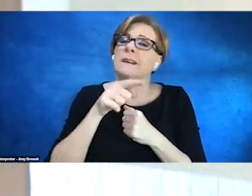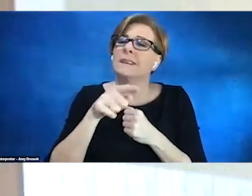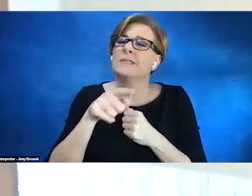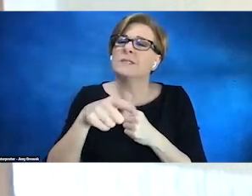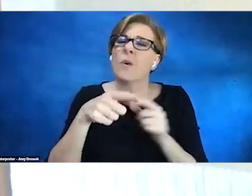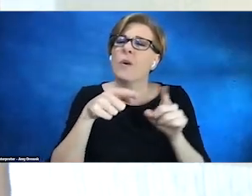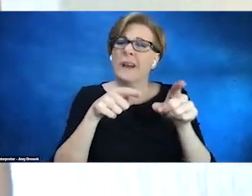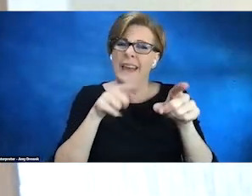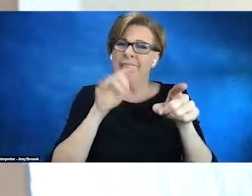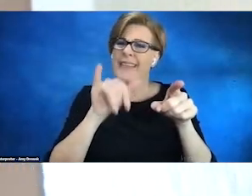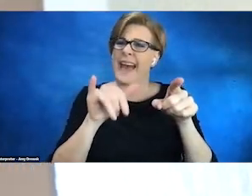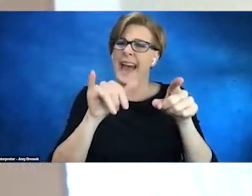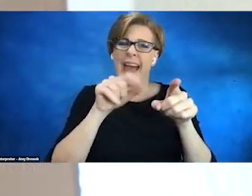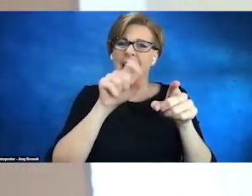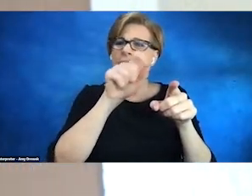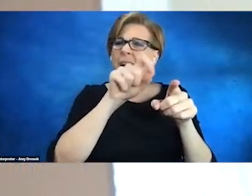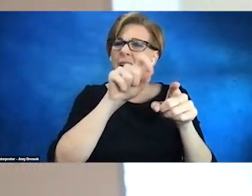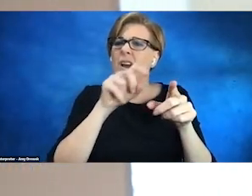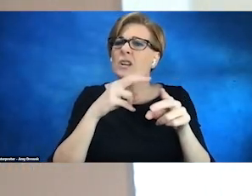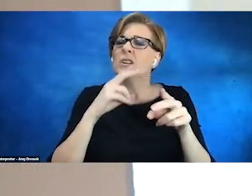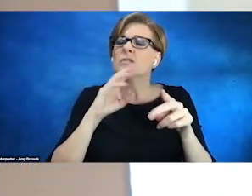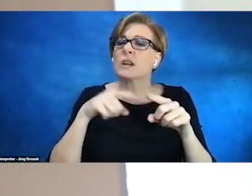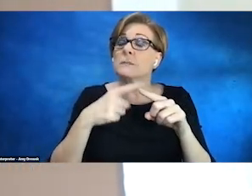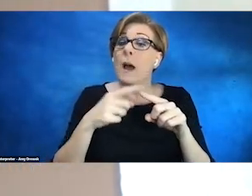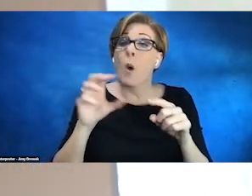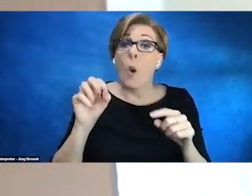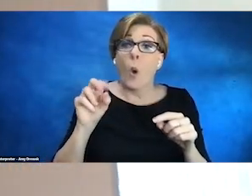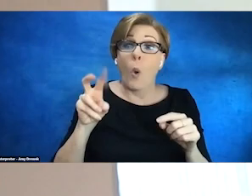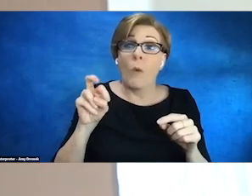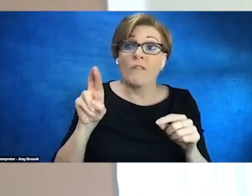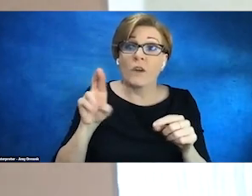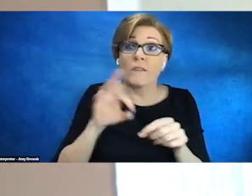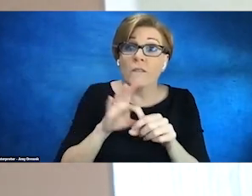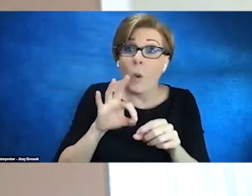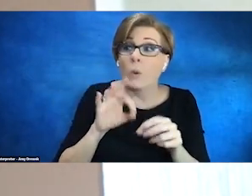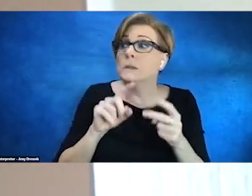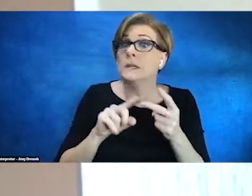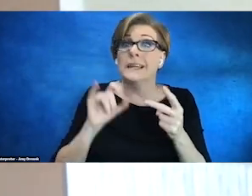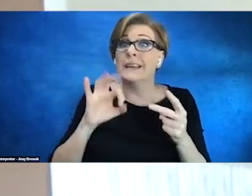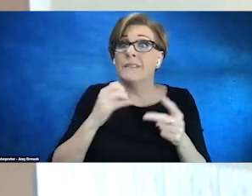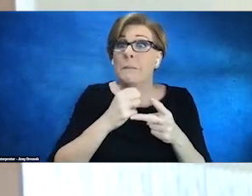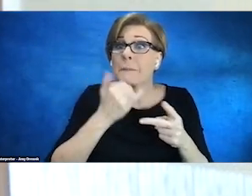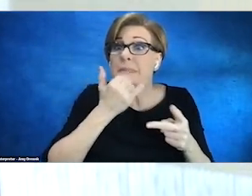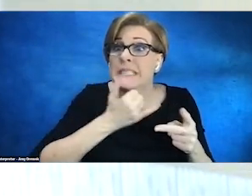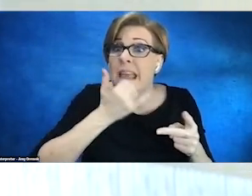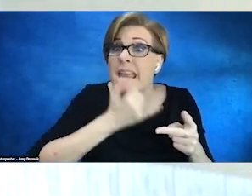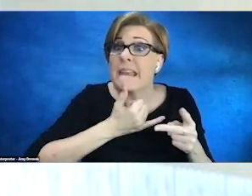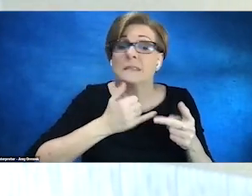something called an overvote it also talks about if you make a mistake what you can do and how to